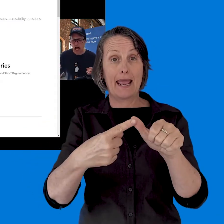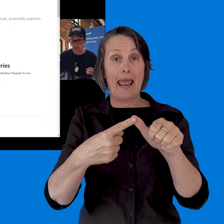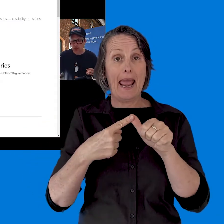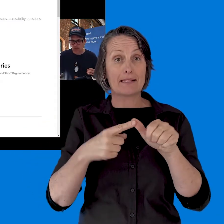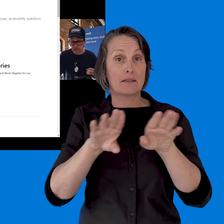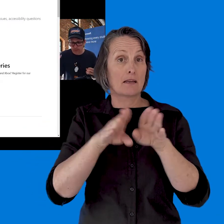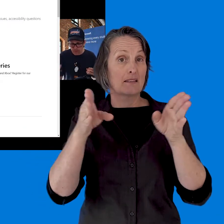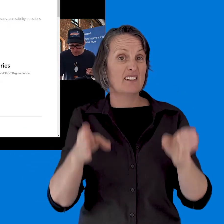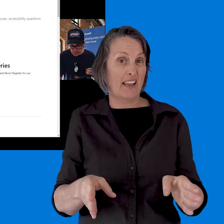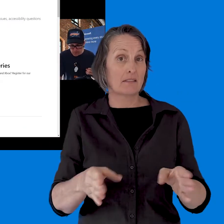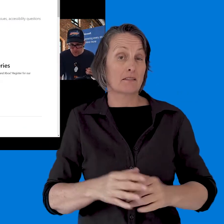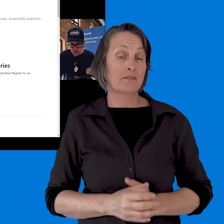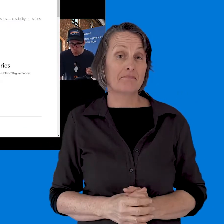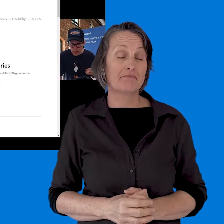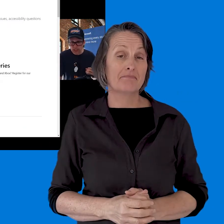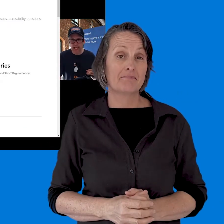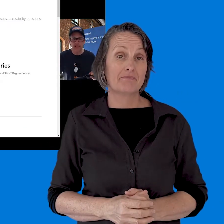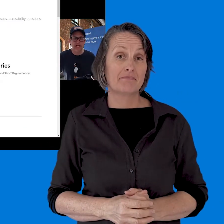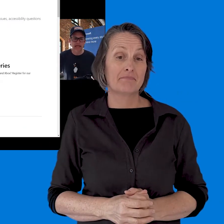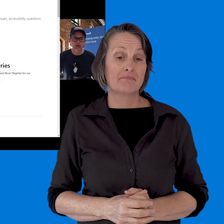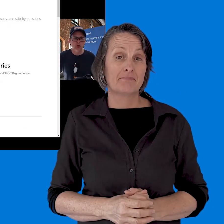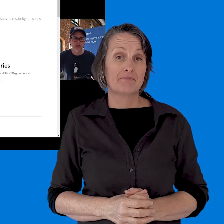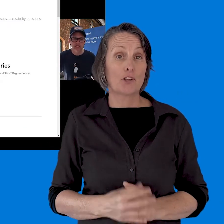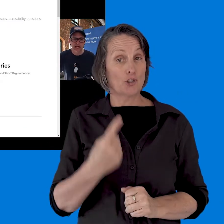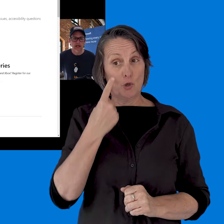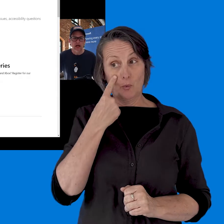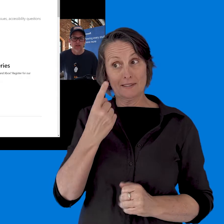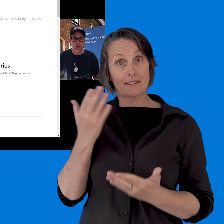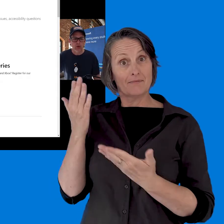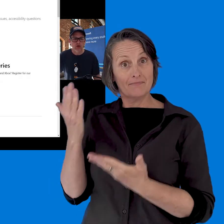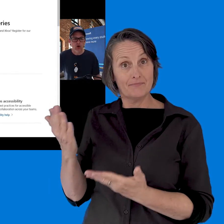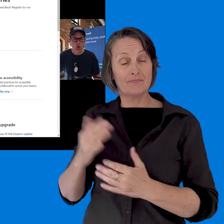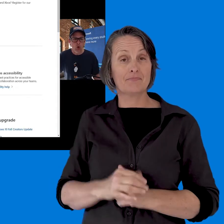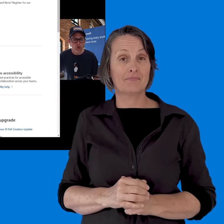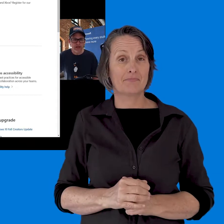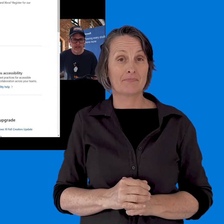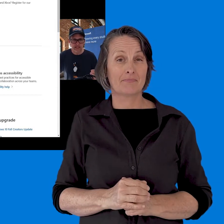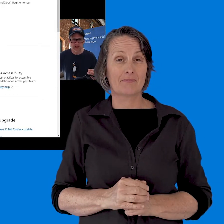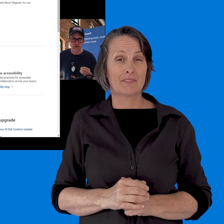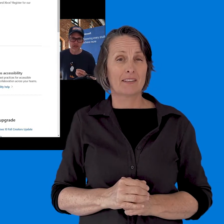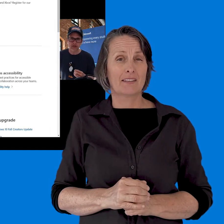Alright. So when you get in here, you'll see that we've got all the accessibility